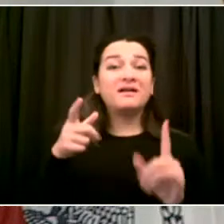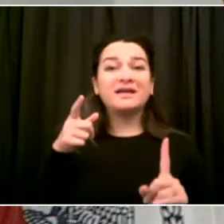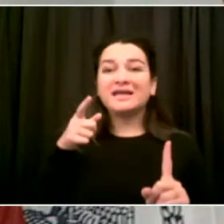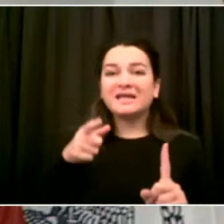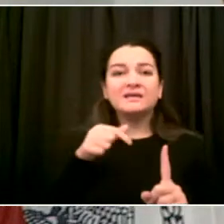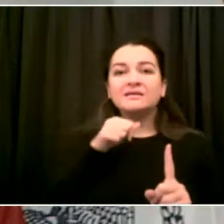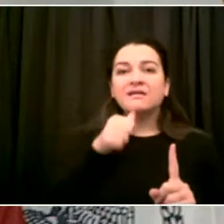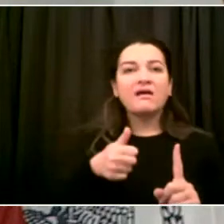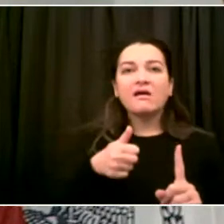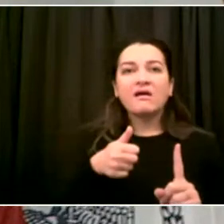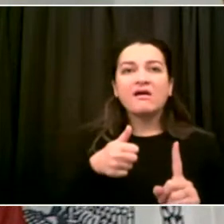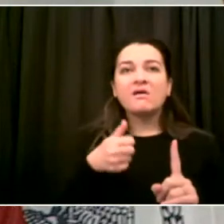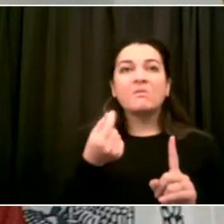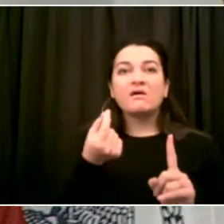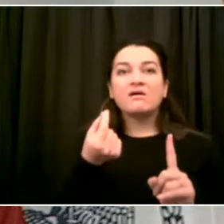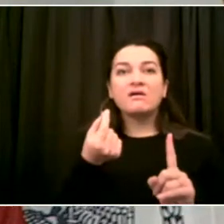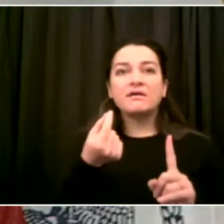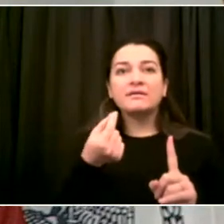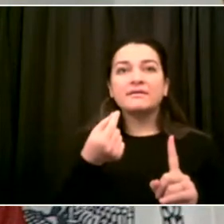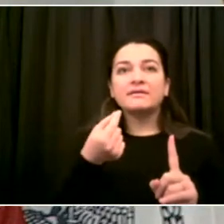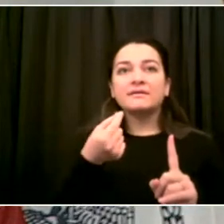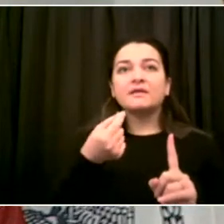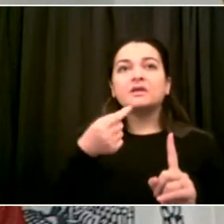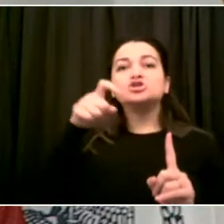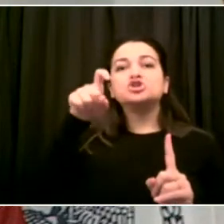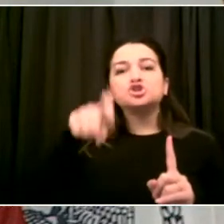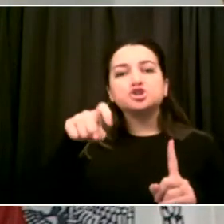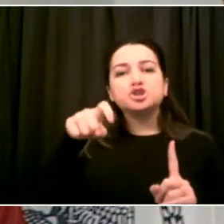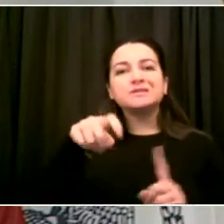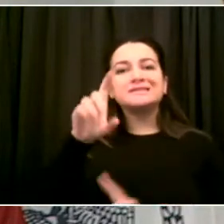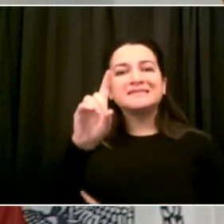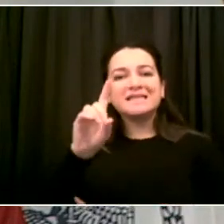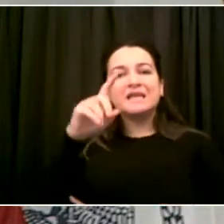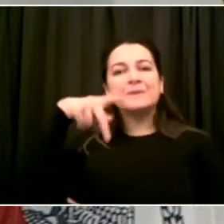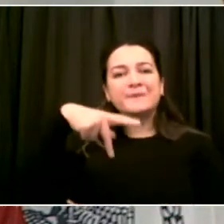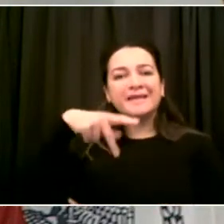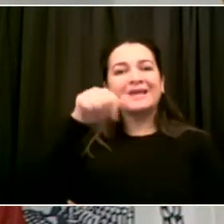INCLUDING TESTING, PPE WAS TRULY CREATING G A NATIONAL MOBILIZATION.